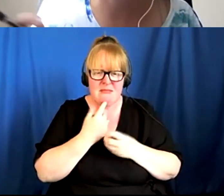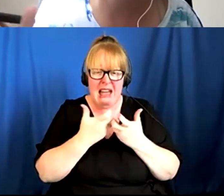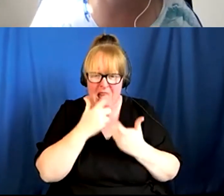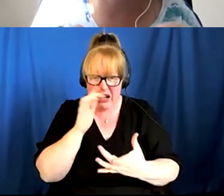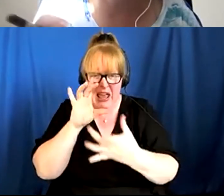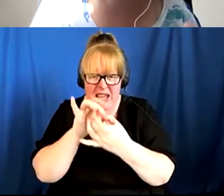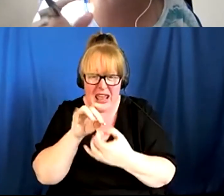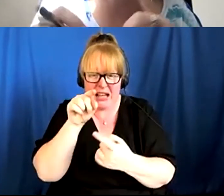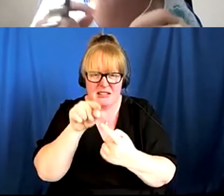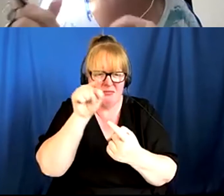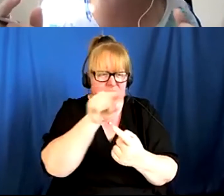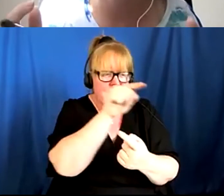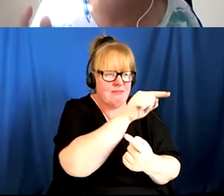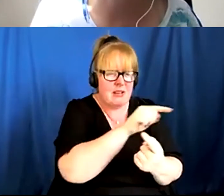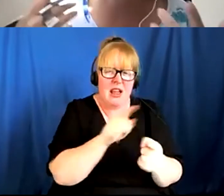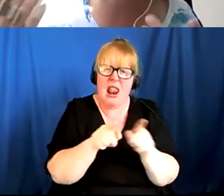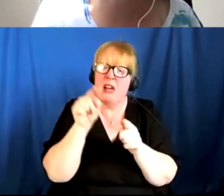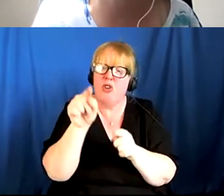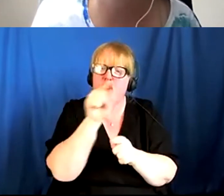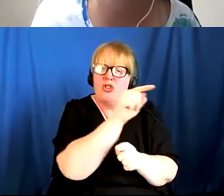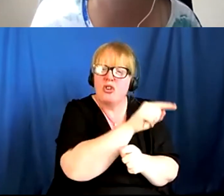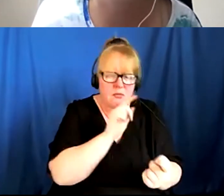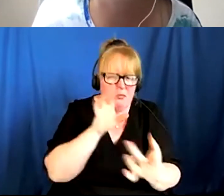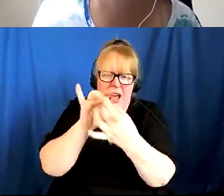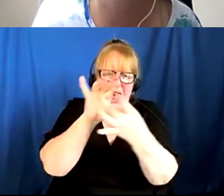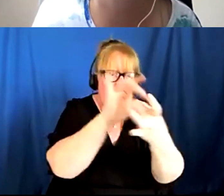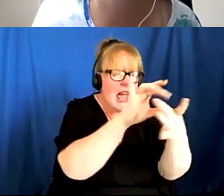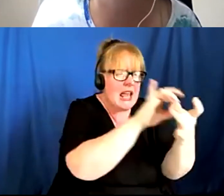I kind of build on this, and then somehow, the idea for what we're going to do,